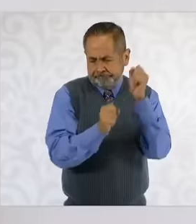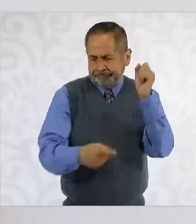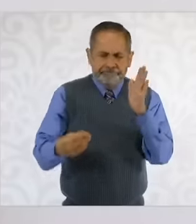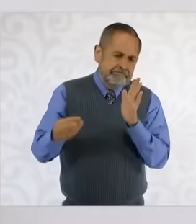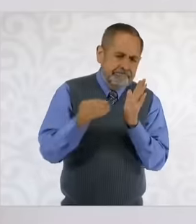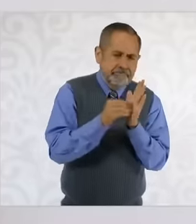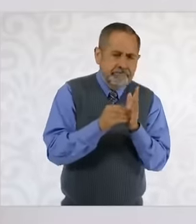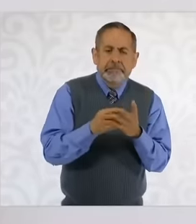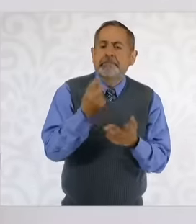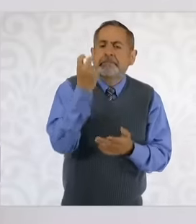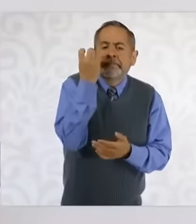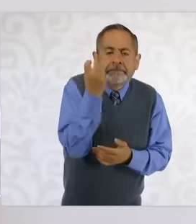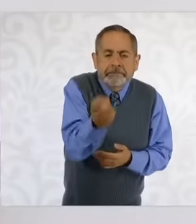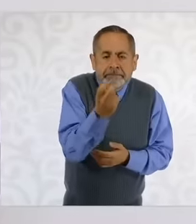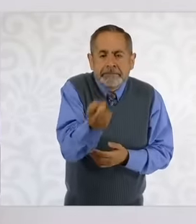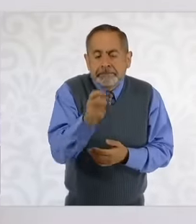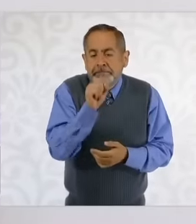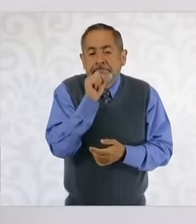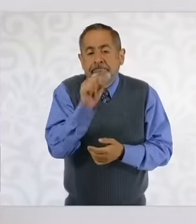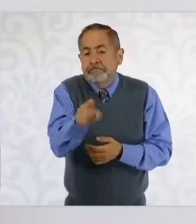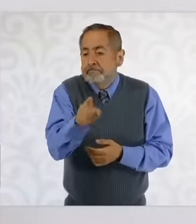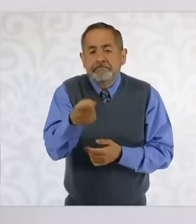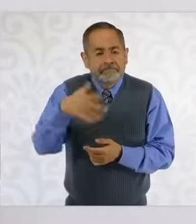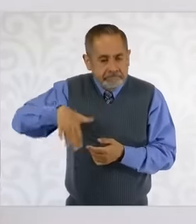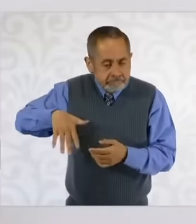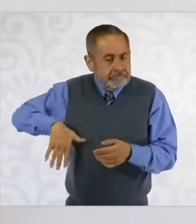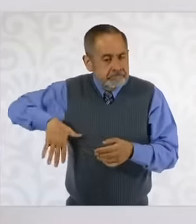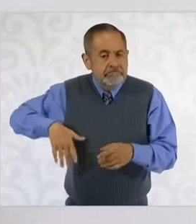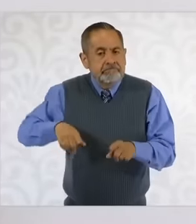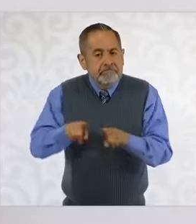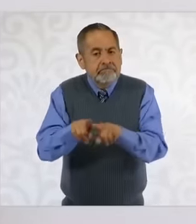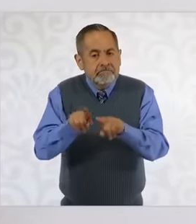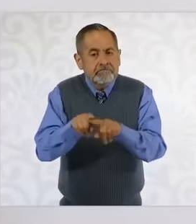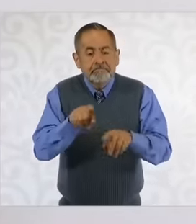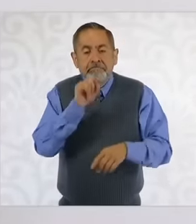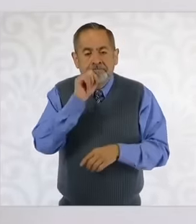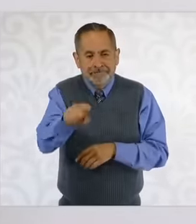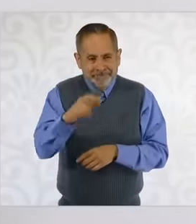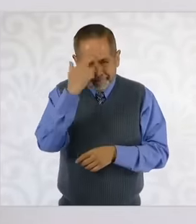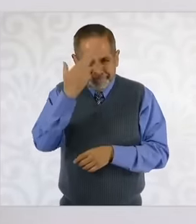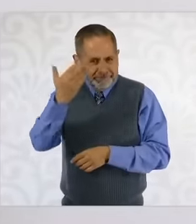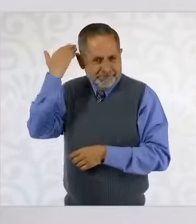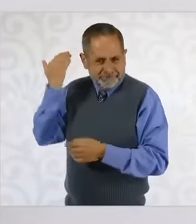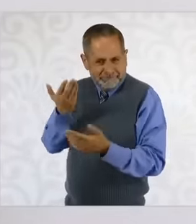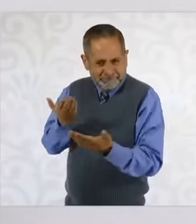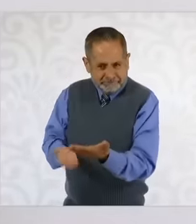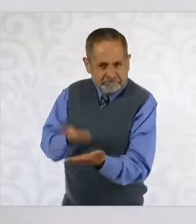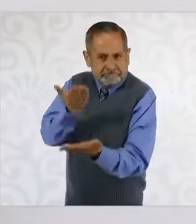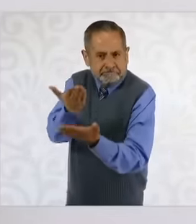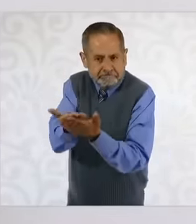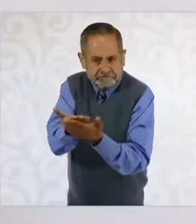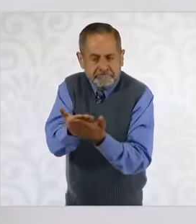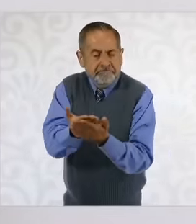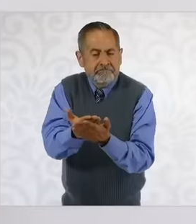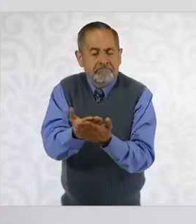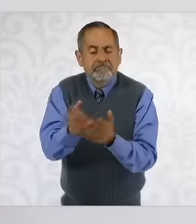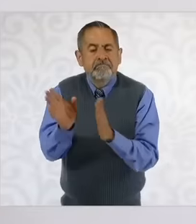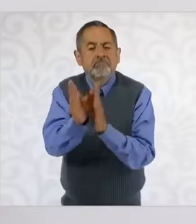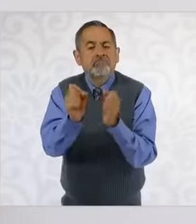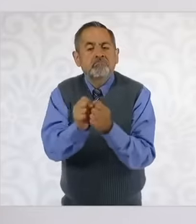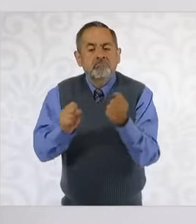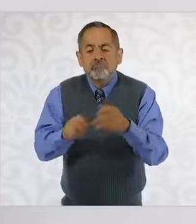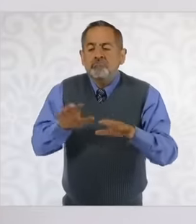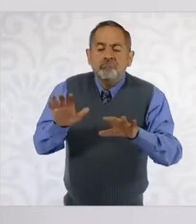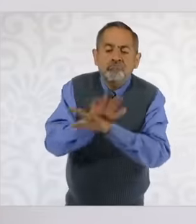happened and is happening with the constitutional reforms. promoted by the government